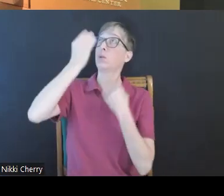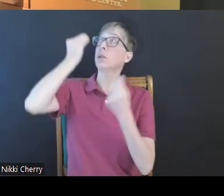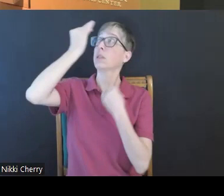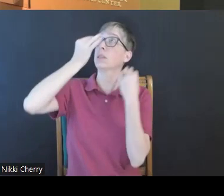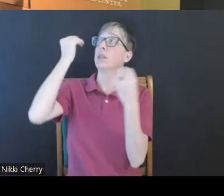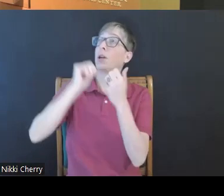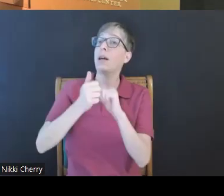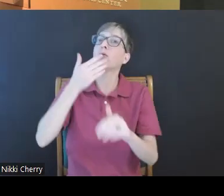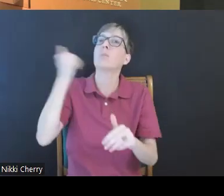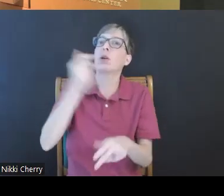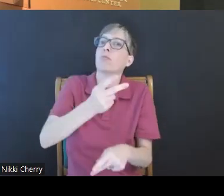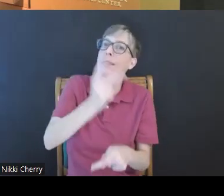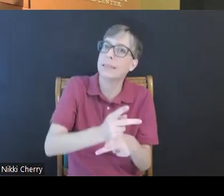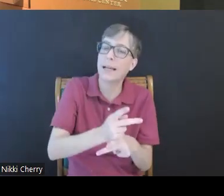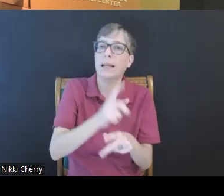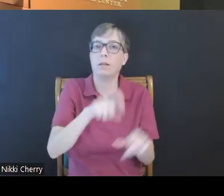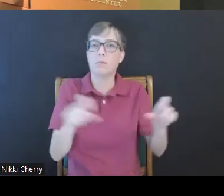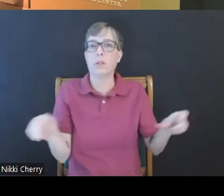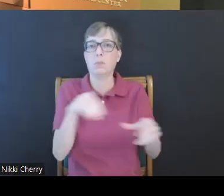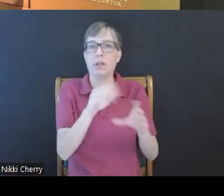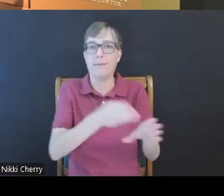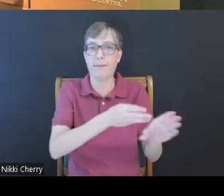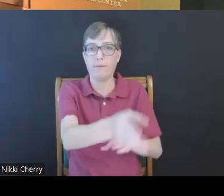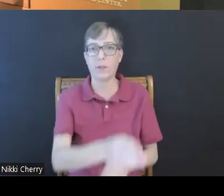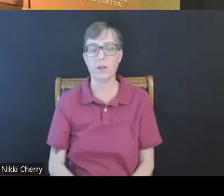other thing we have to try to do is is there a way not to just work harder but can we work